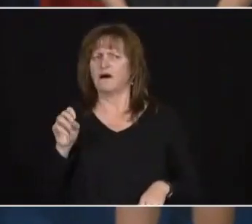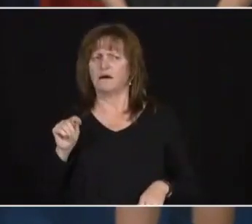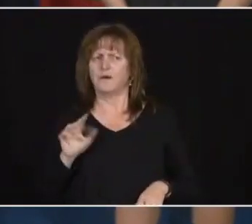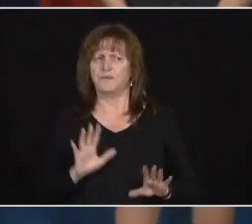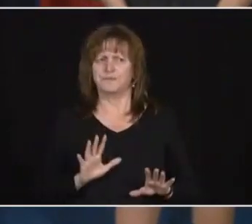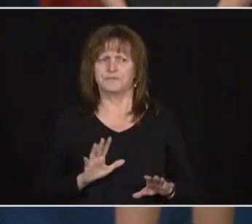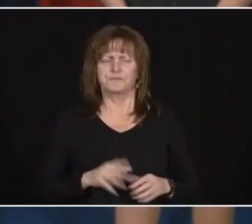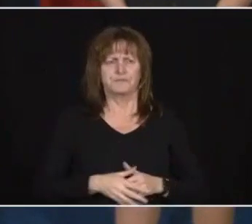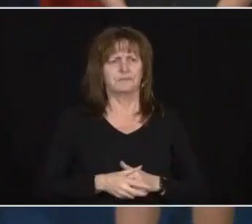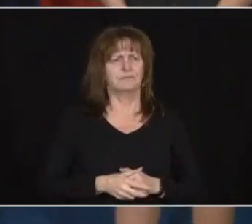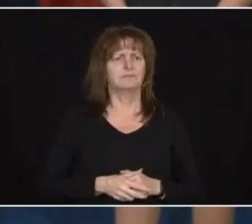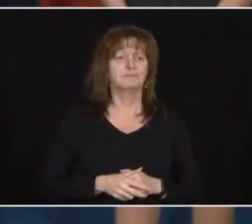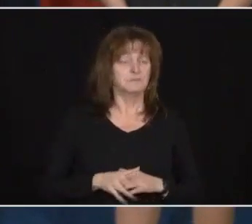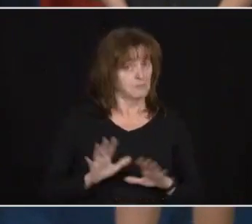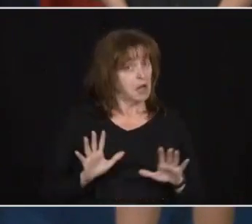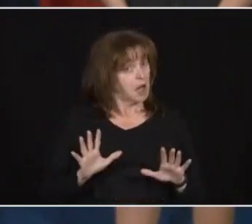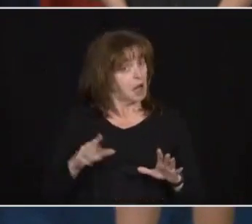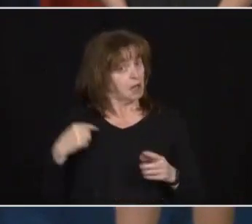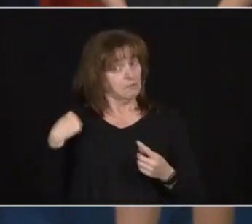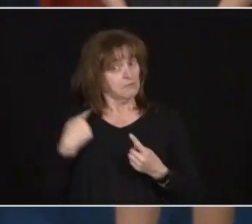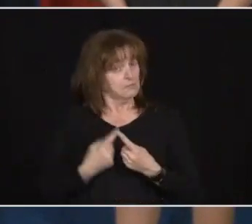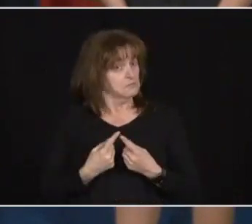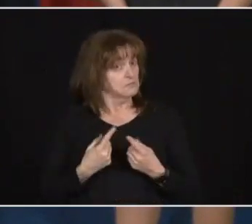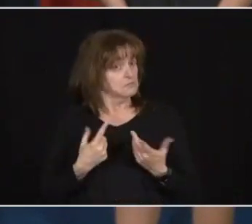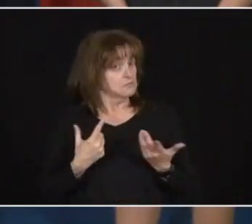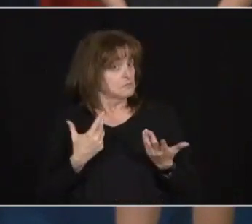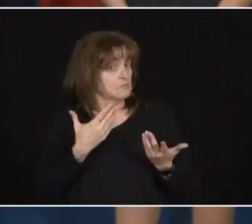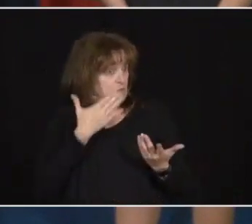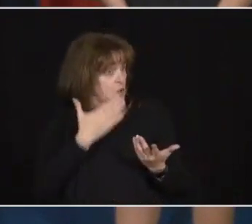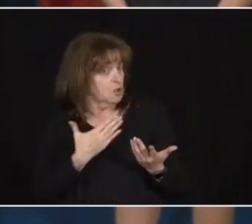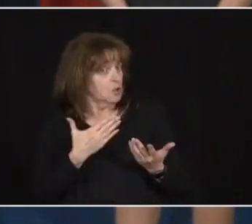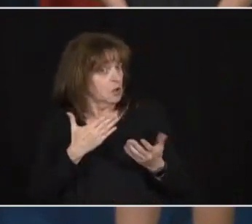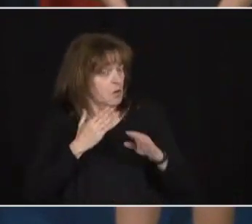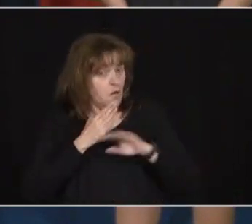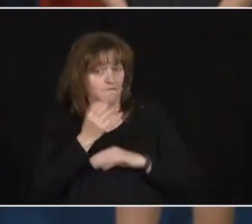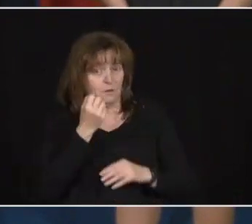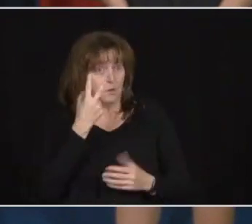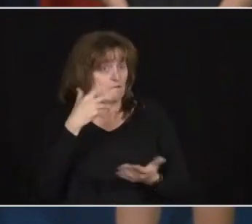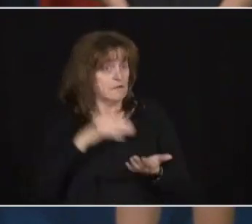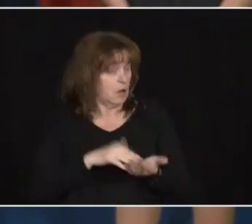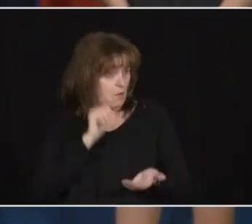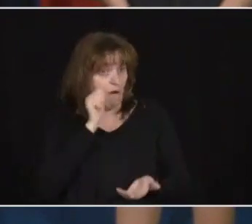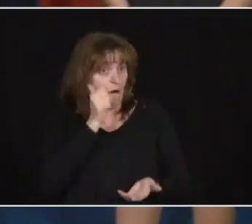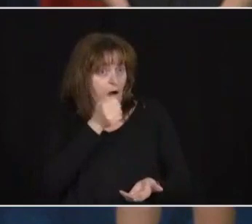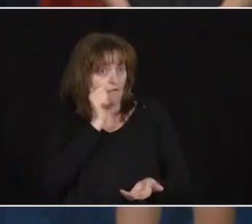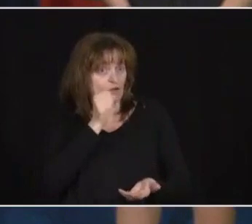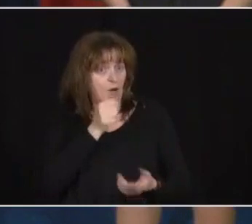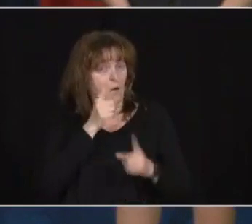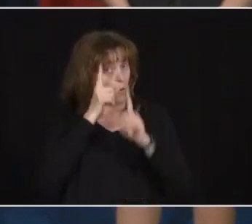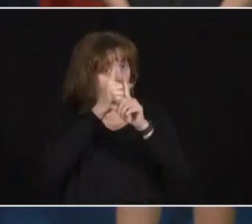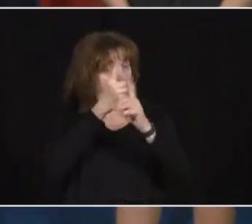They've been doing pretty good, actually. They've been doing over 12,000 every single day. Our goal is 14,000, and the